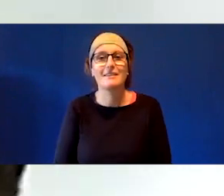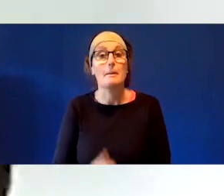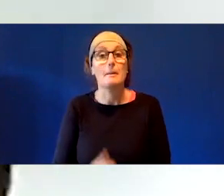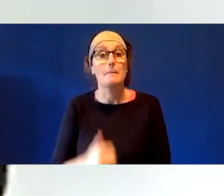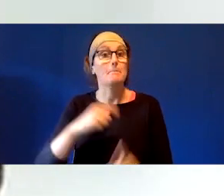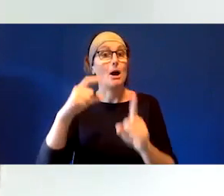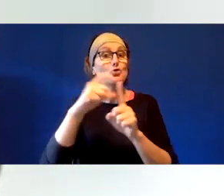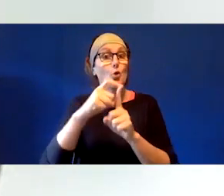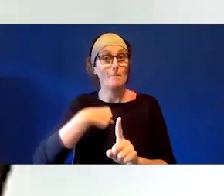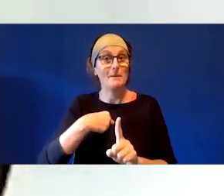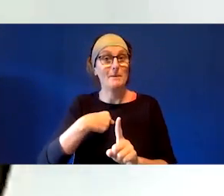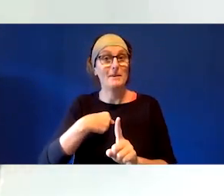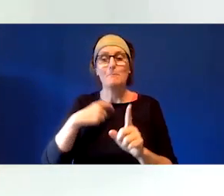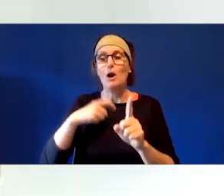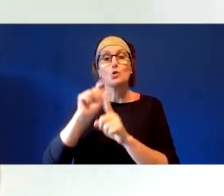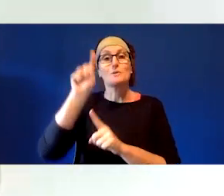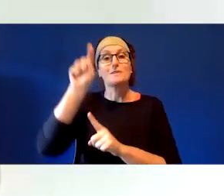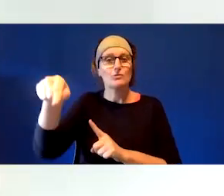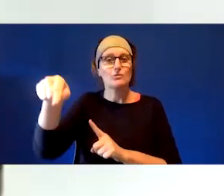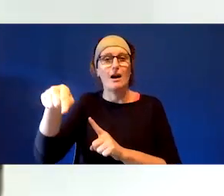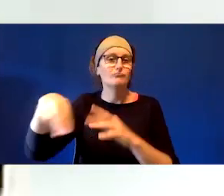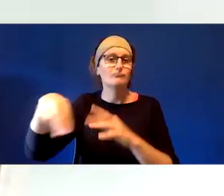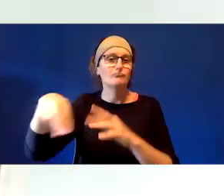She was running around chasing a ball. I thought I'm going to check this out.